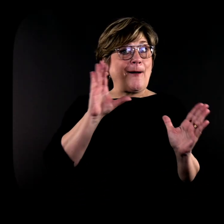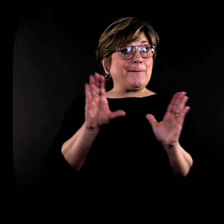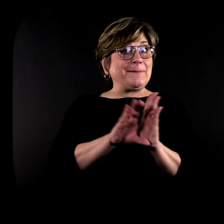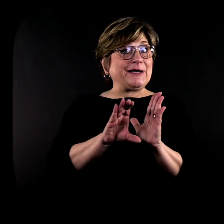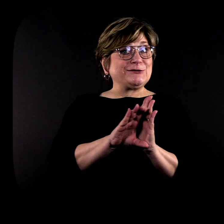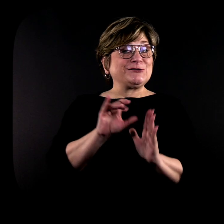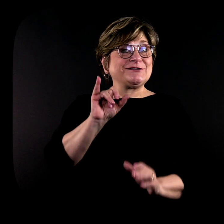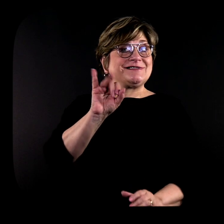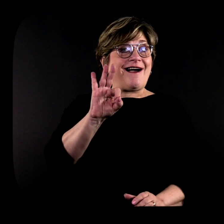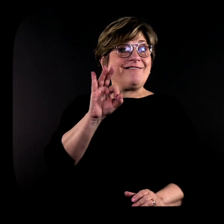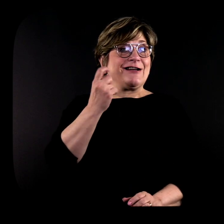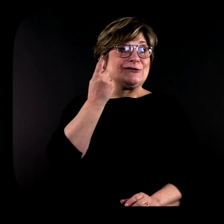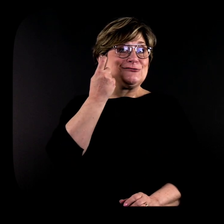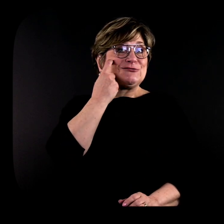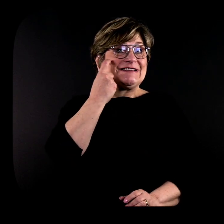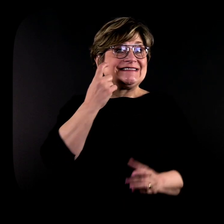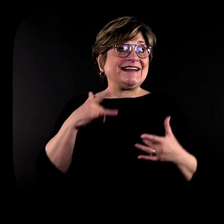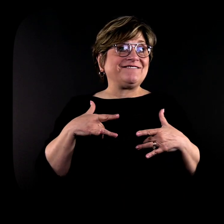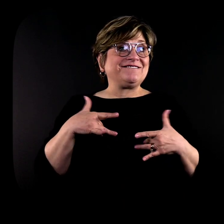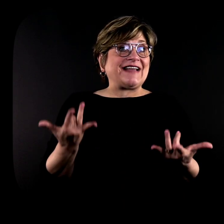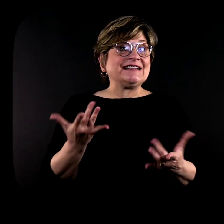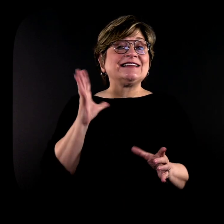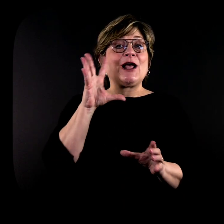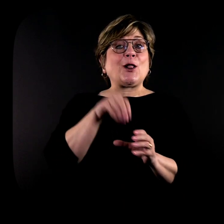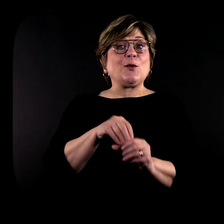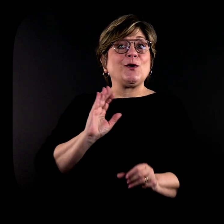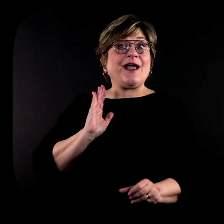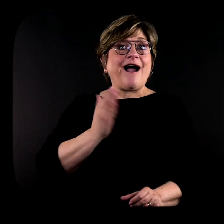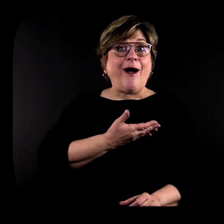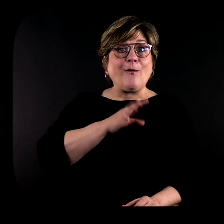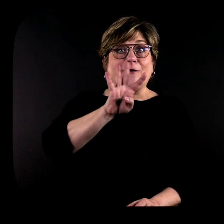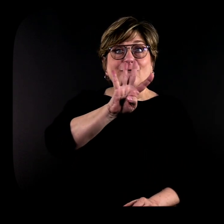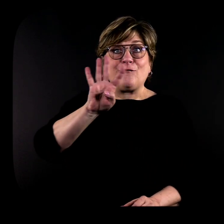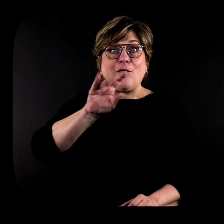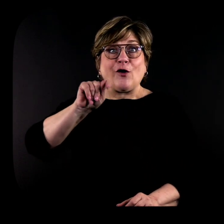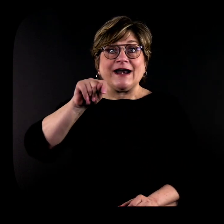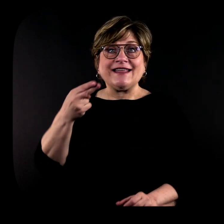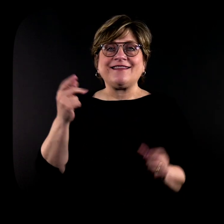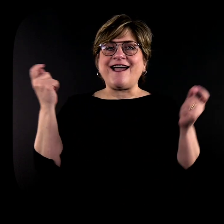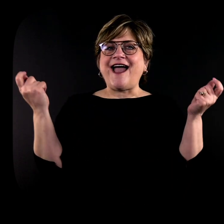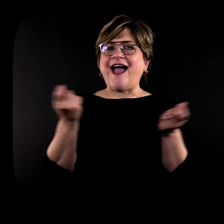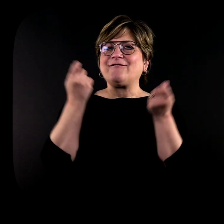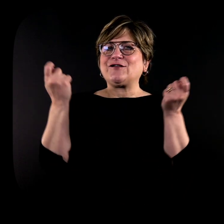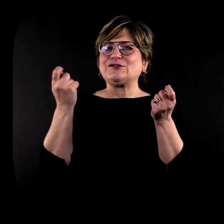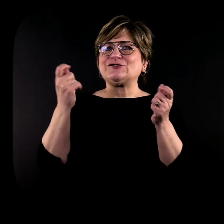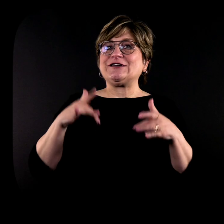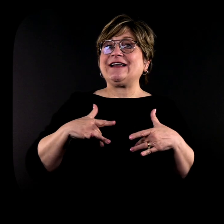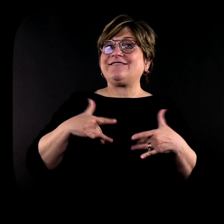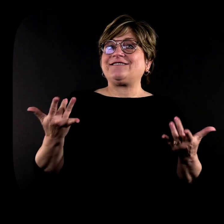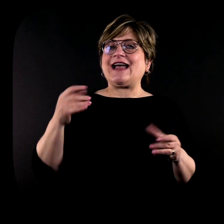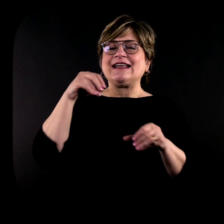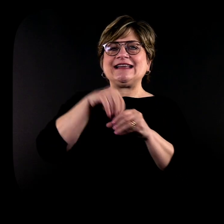Picture Slideshow. Here are pictures of recent events, including our 40th anniversary event in St. Cloud